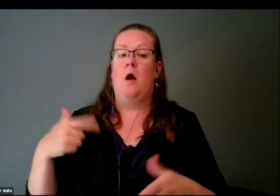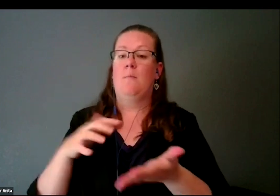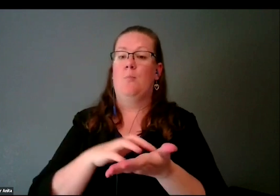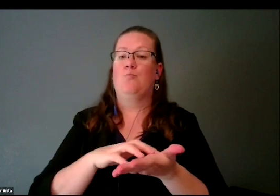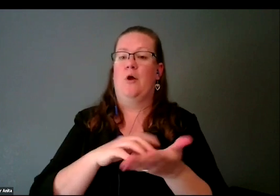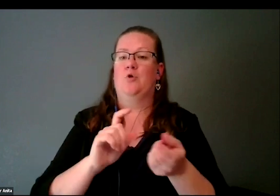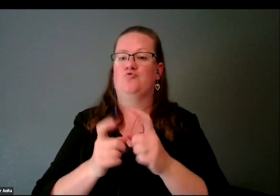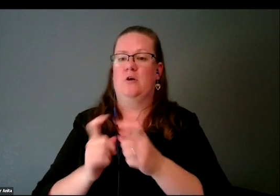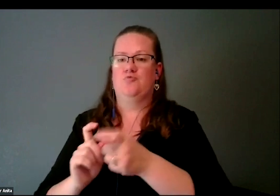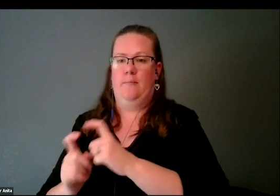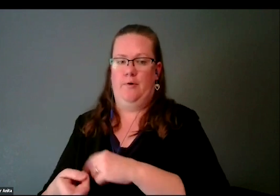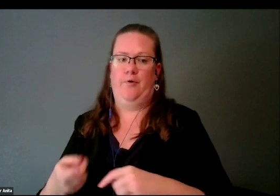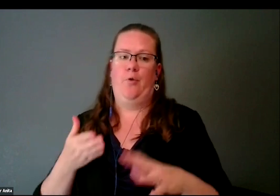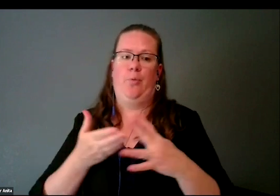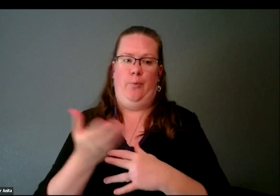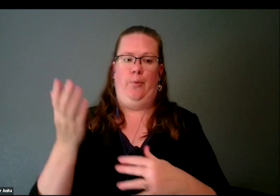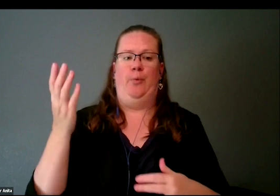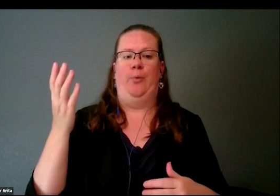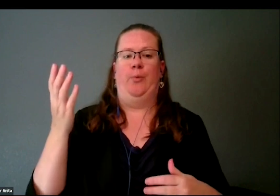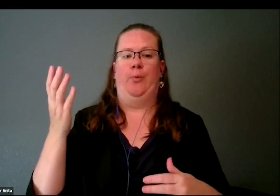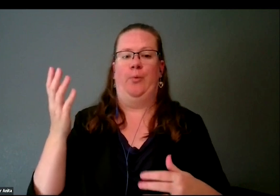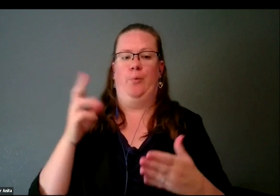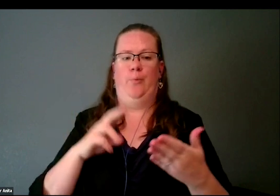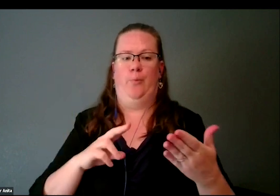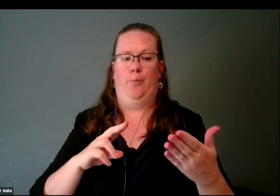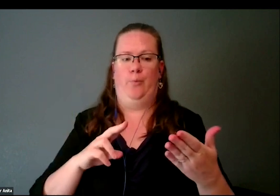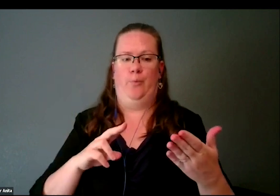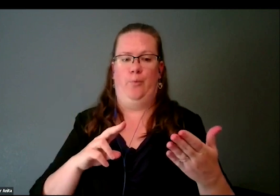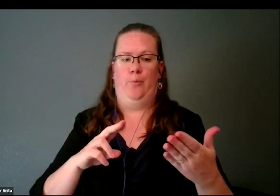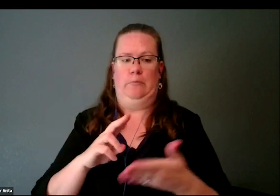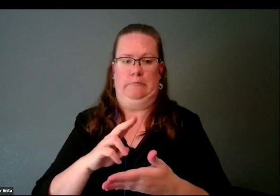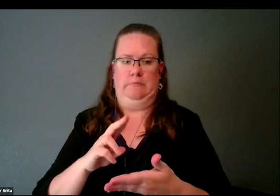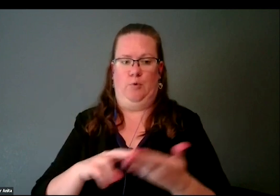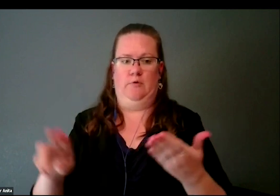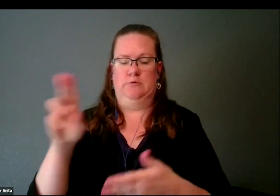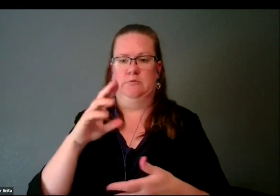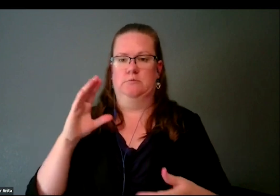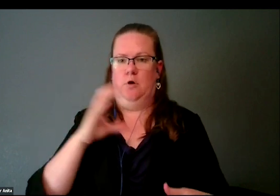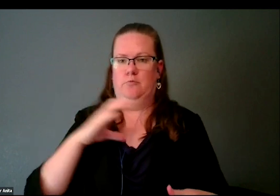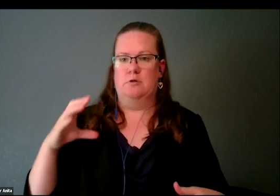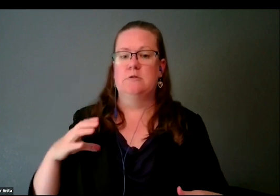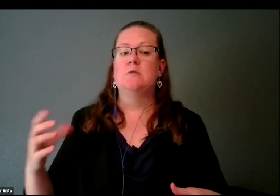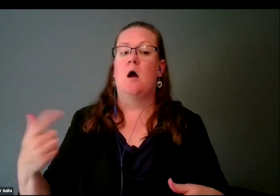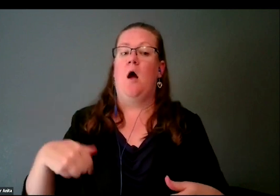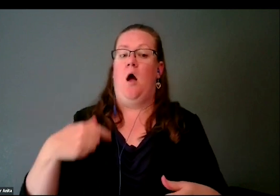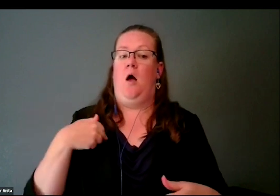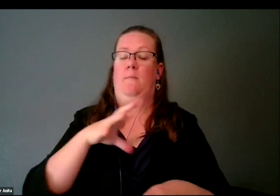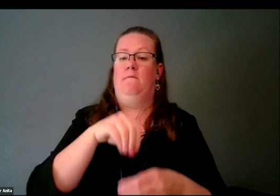I work on a couple NSF projects aimed at improving STEM literacy for braille readers.